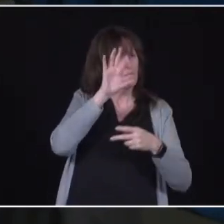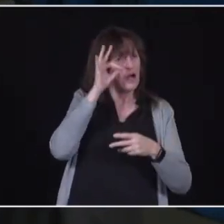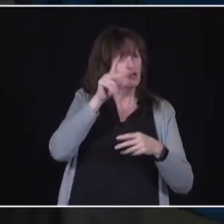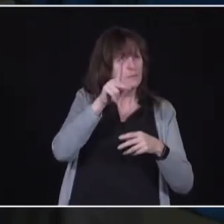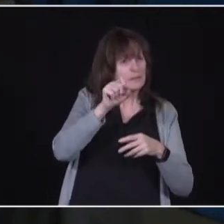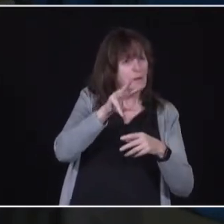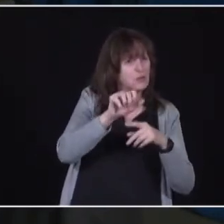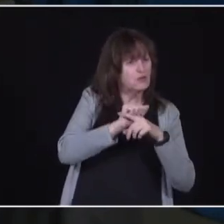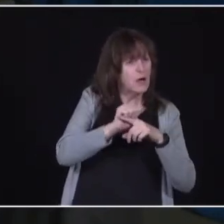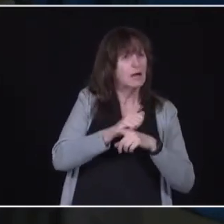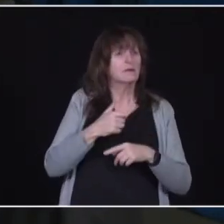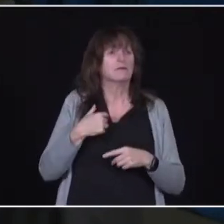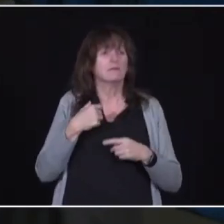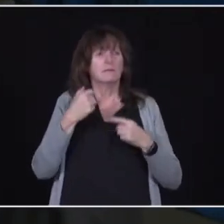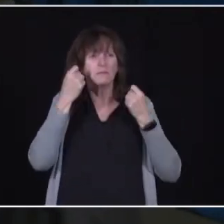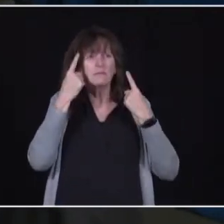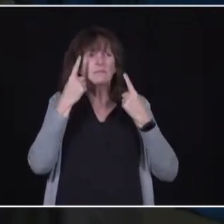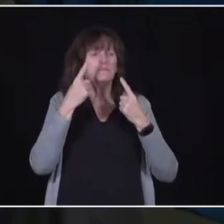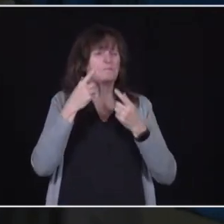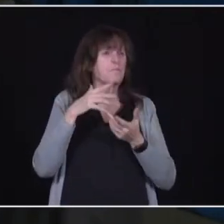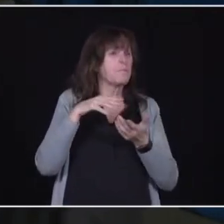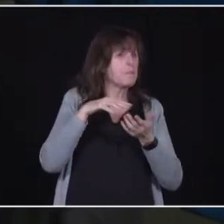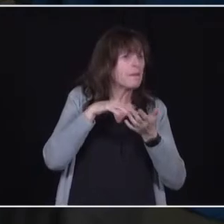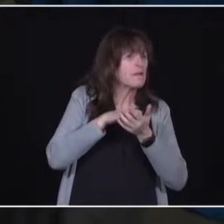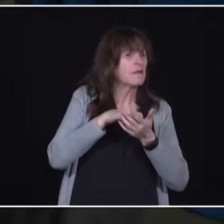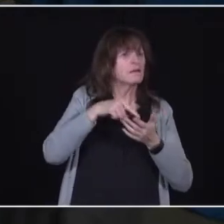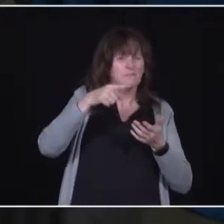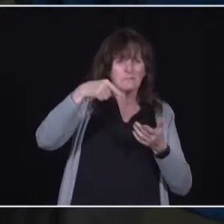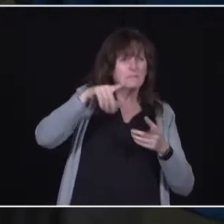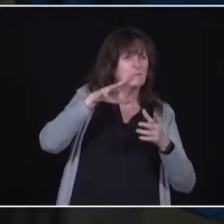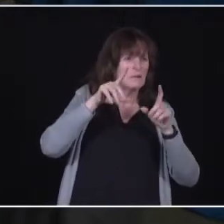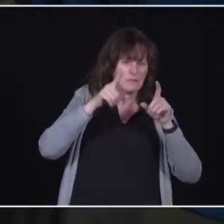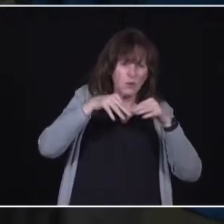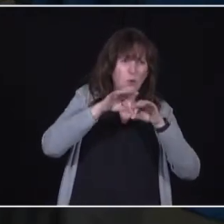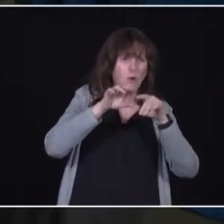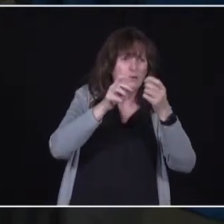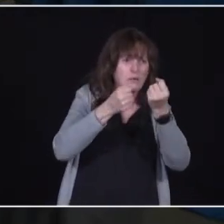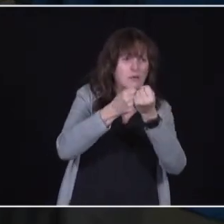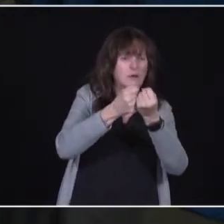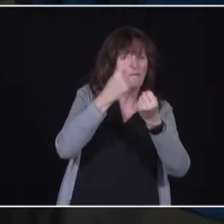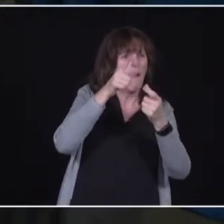in their end of life to be supported with language